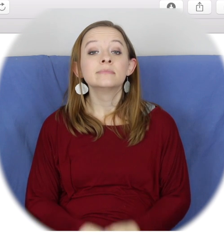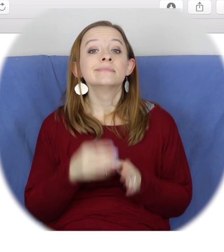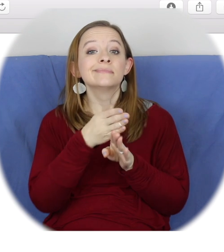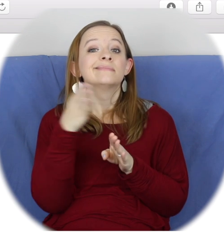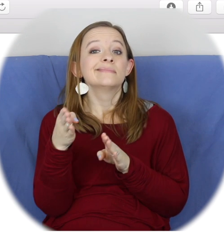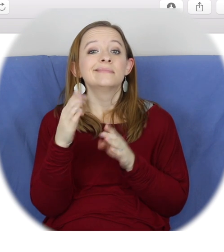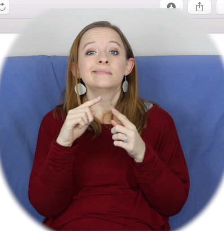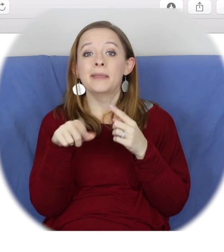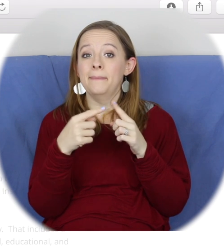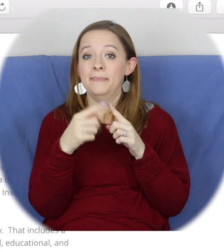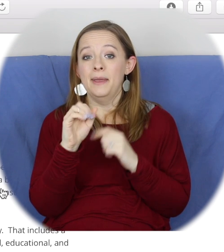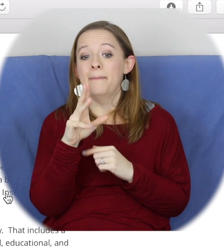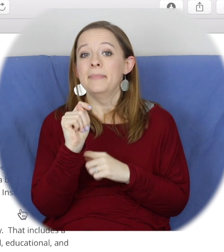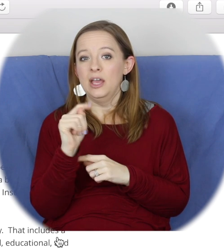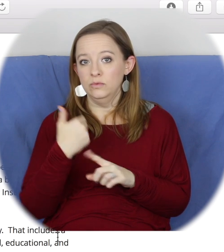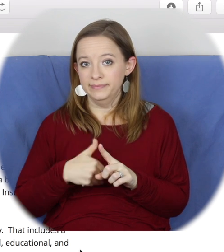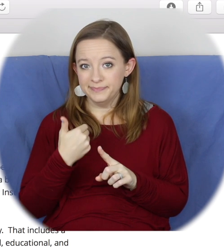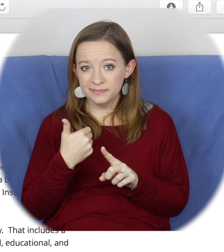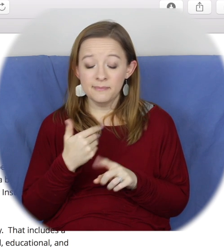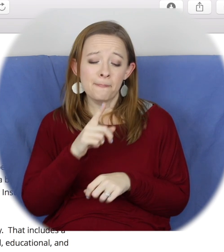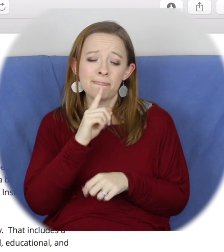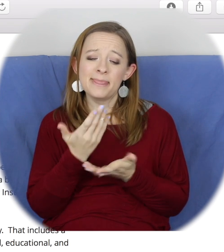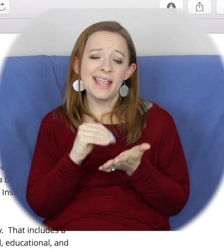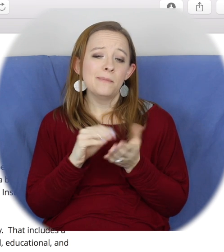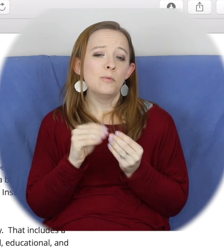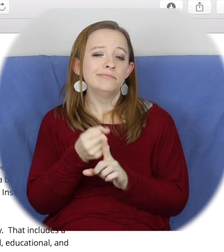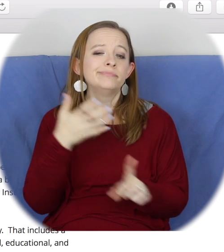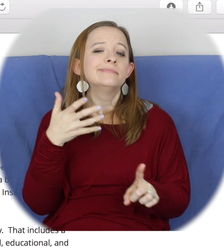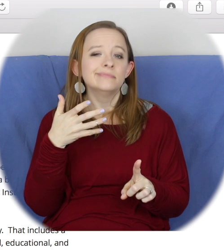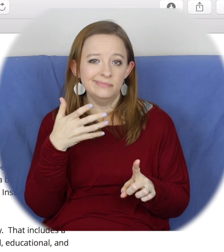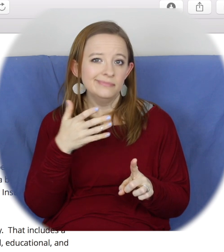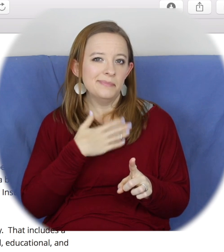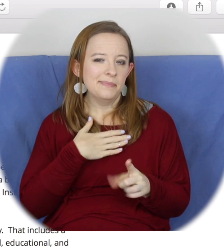Next I just have an About section. This is just a little bit more of an expanded version